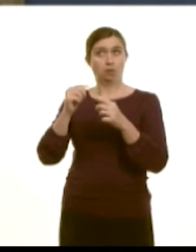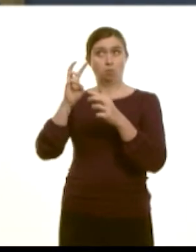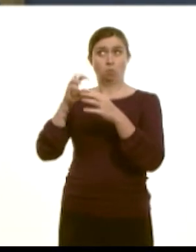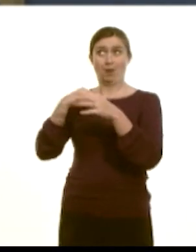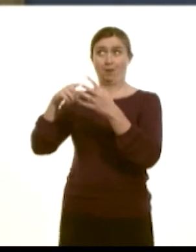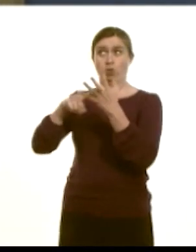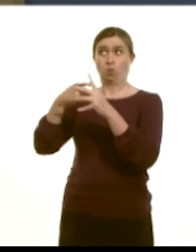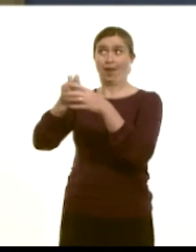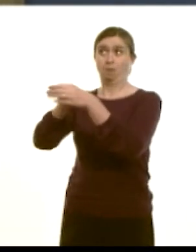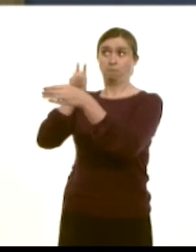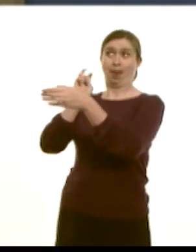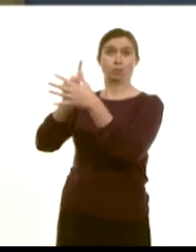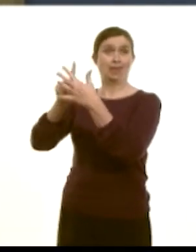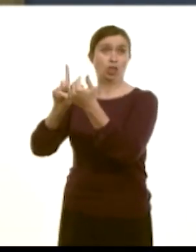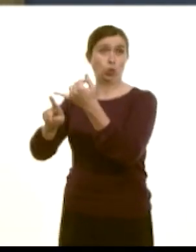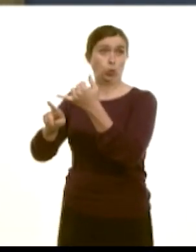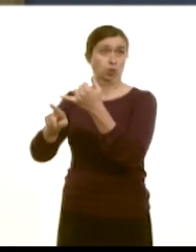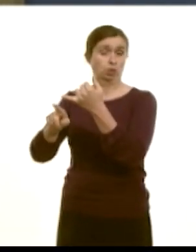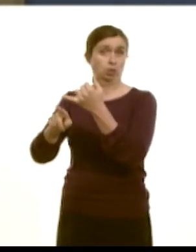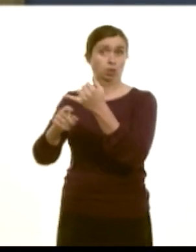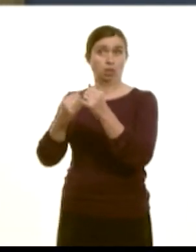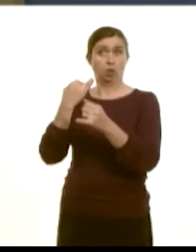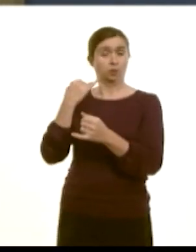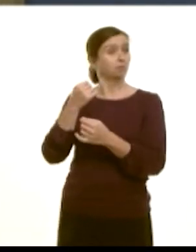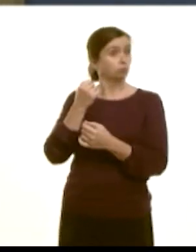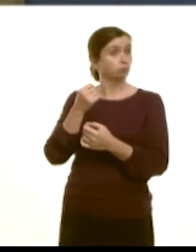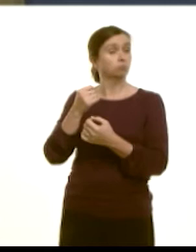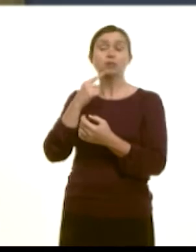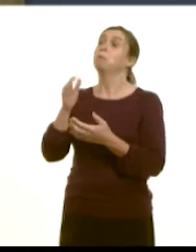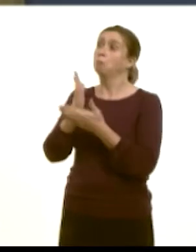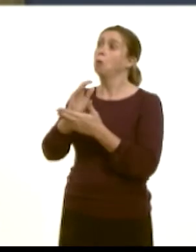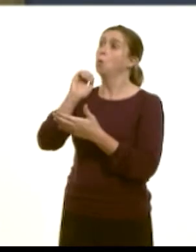Just last week, it was confirmed that this country will receive another £2 billion of